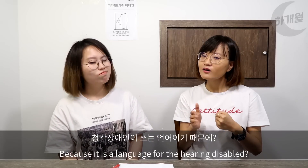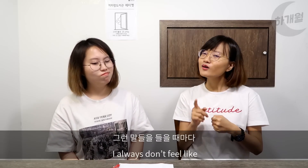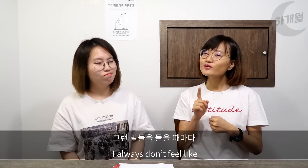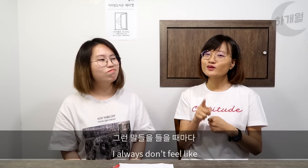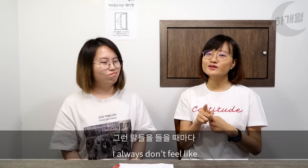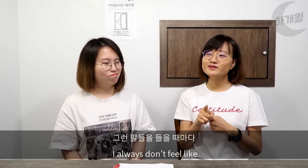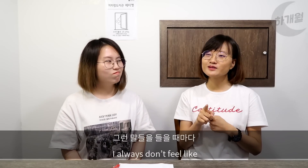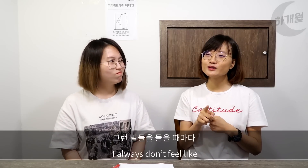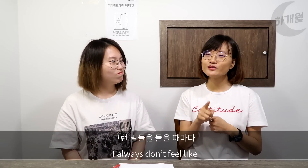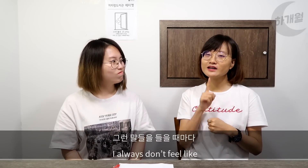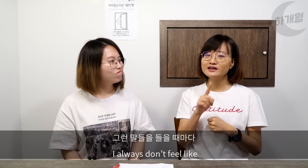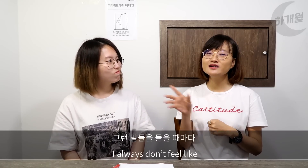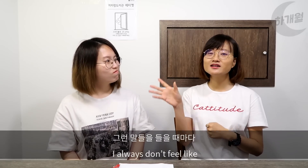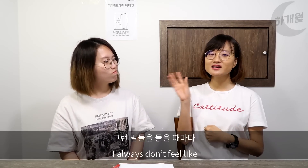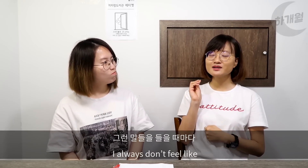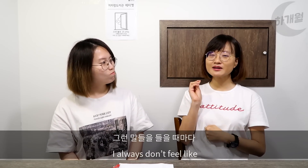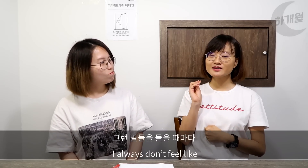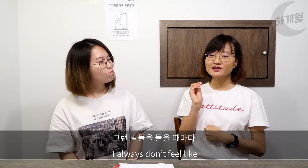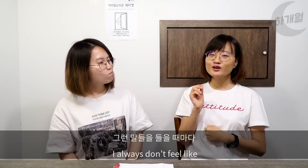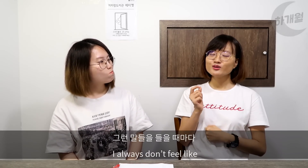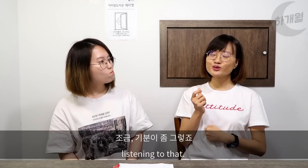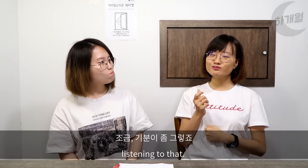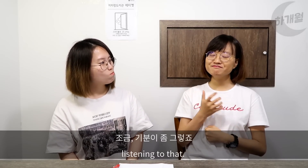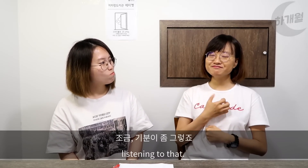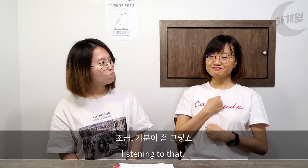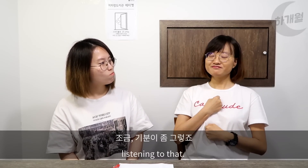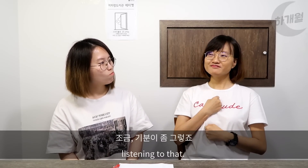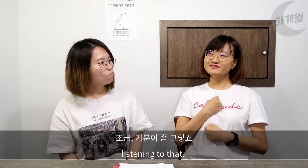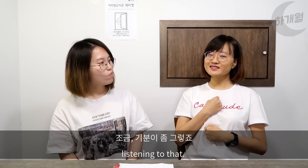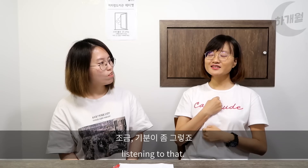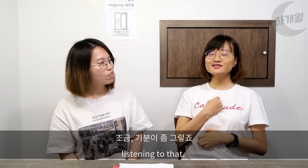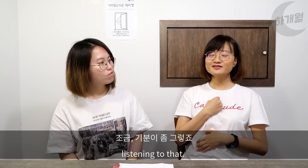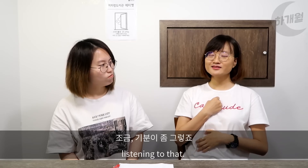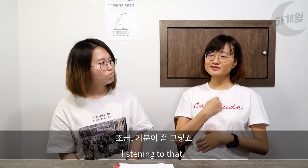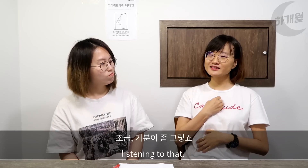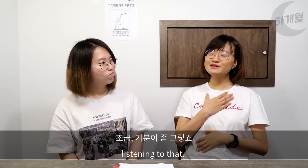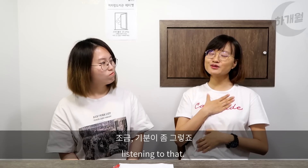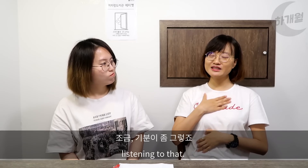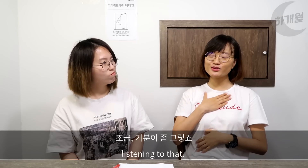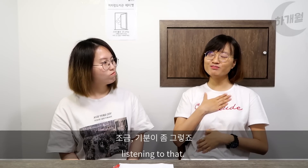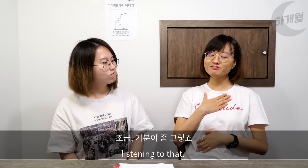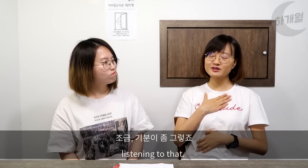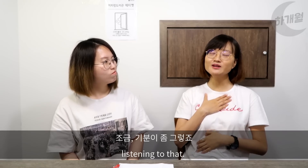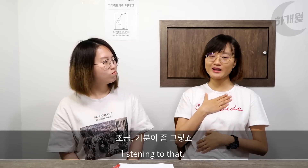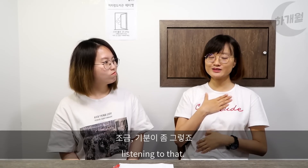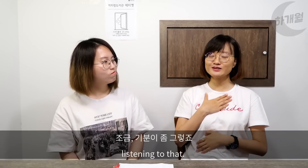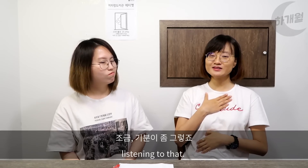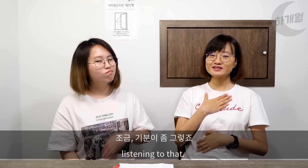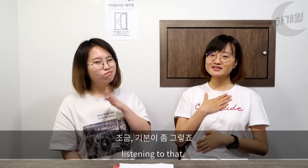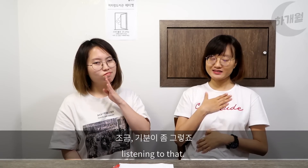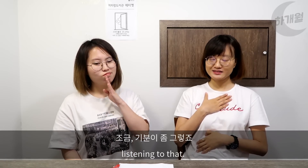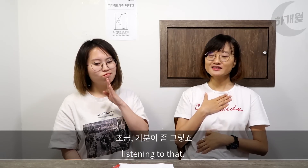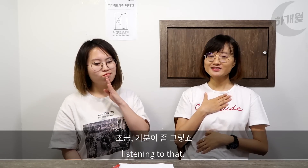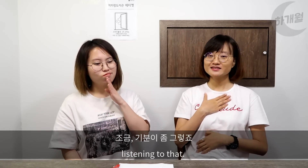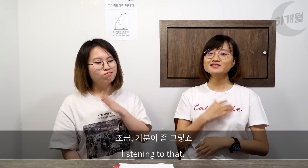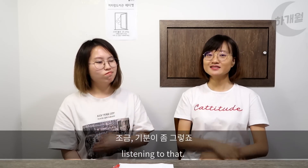I always don’t feel like listening to that.